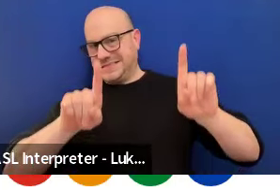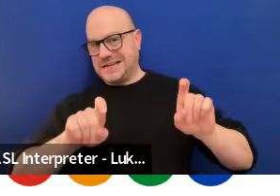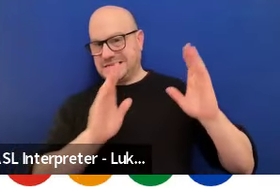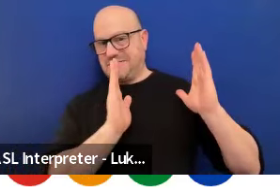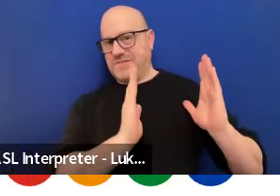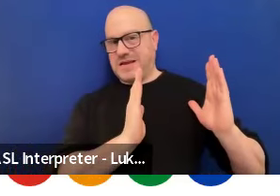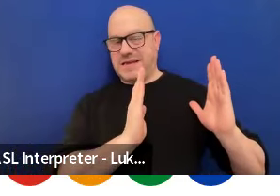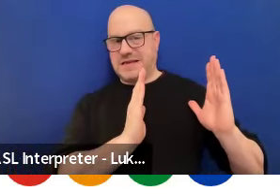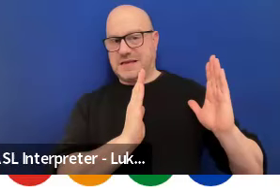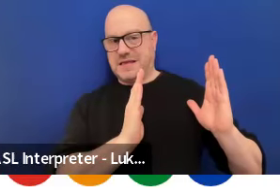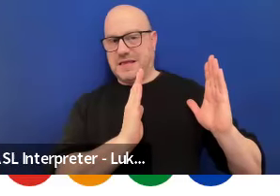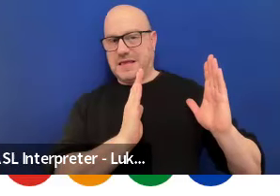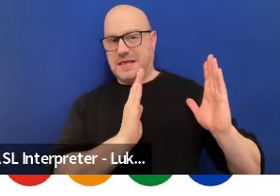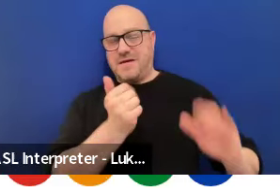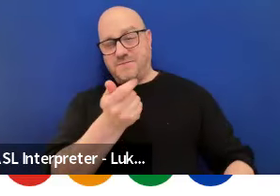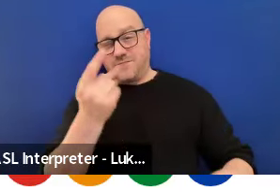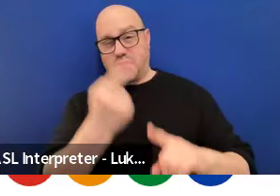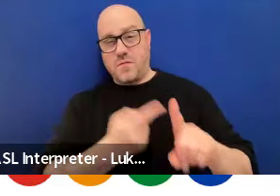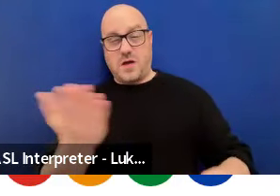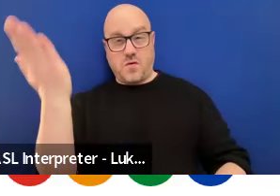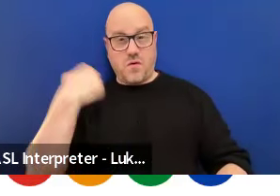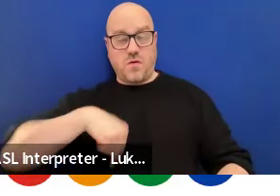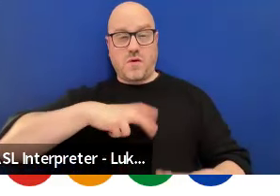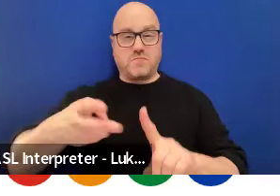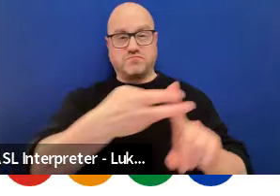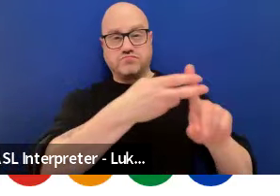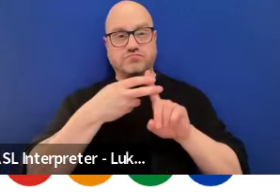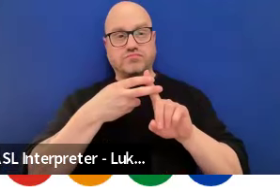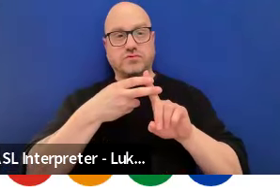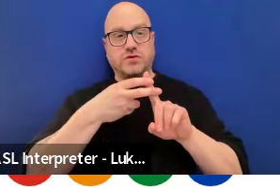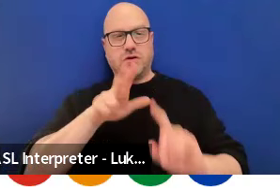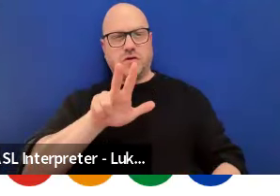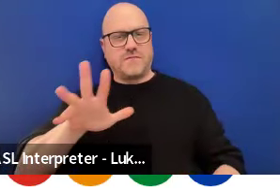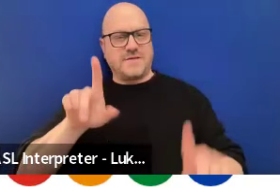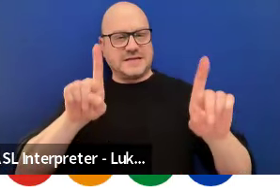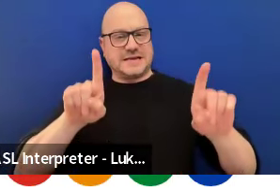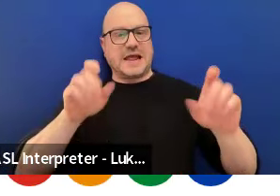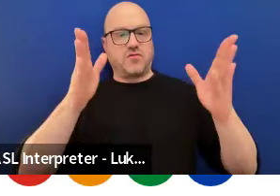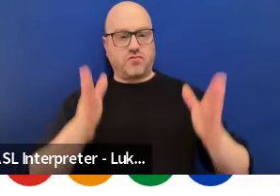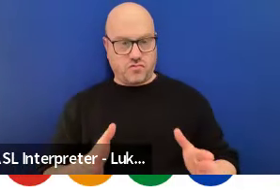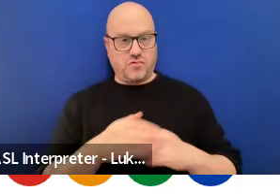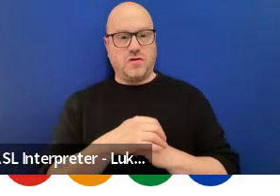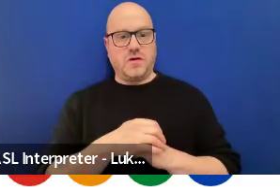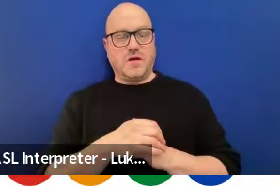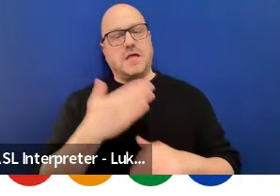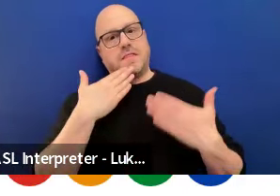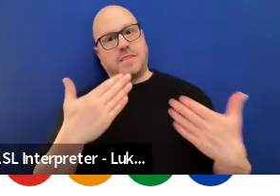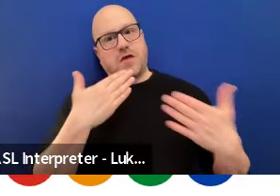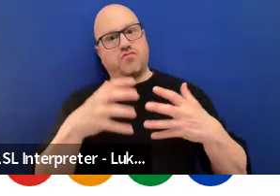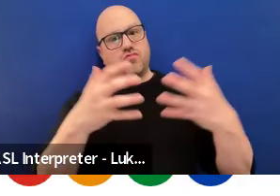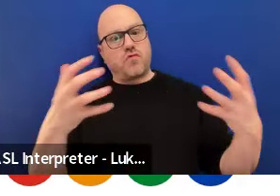ARE VERY MUCH IN A TESTING PHASE. A FEW MONTHS AGO, WE RECRUITED